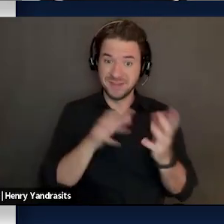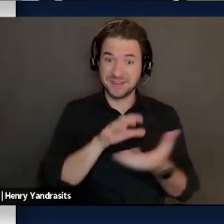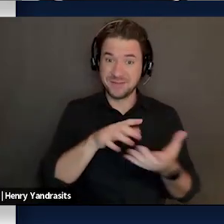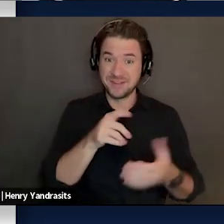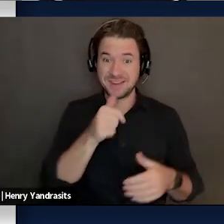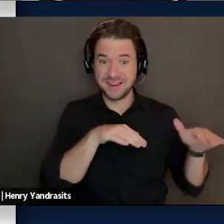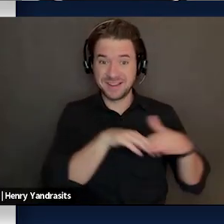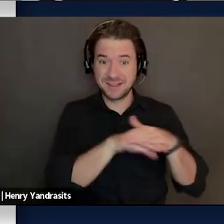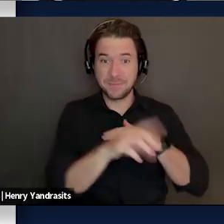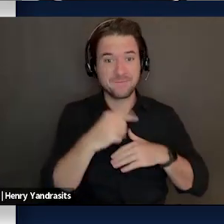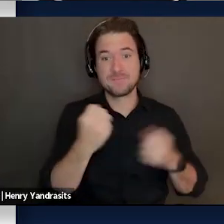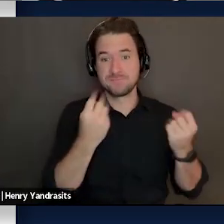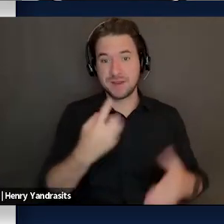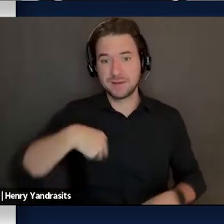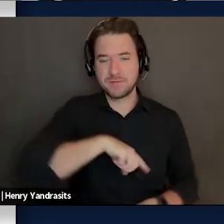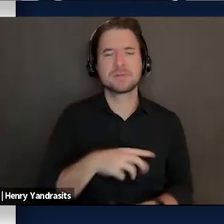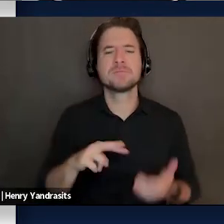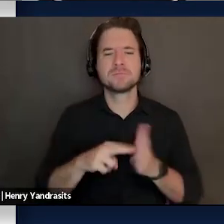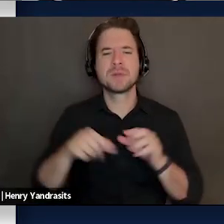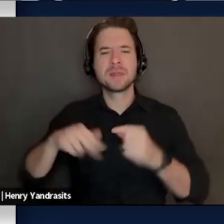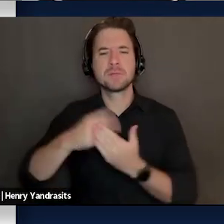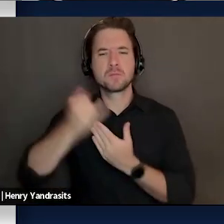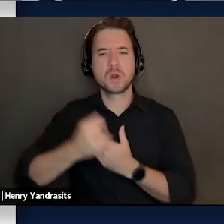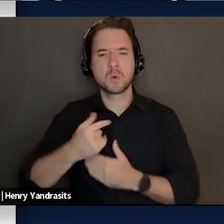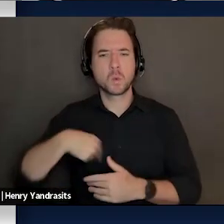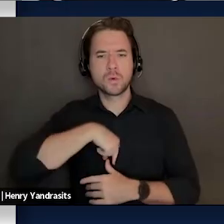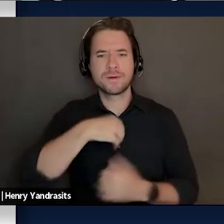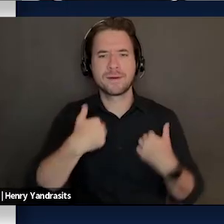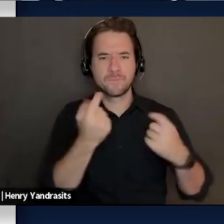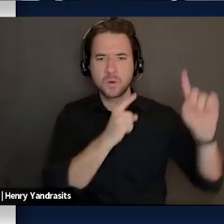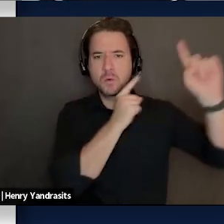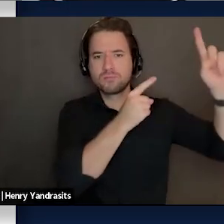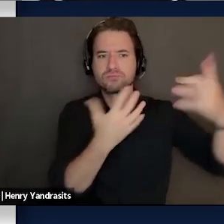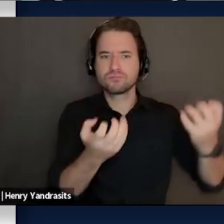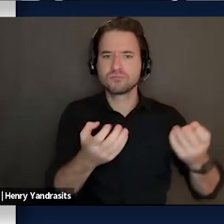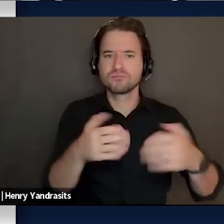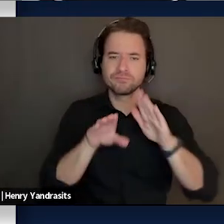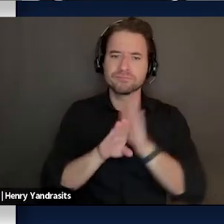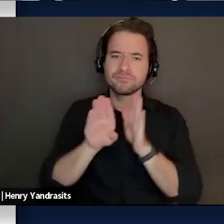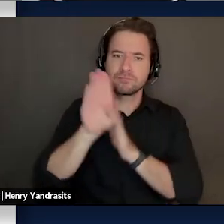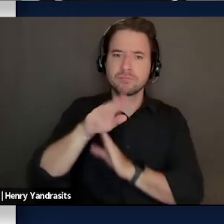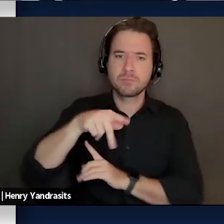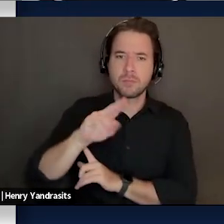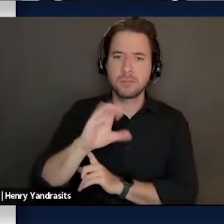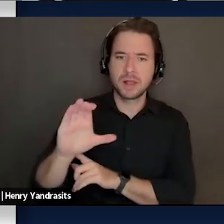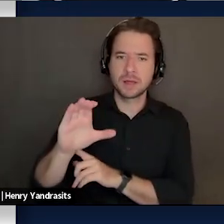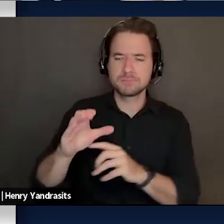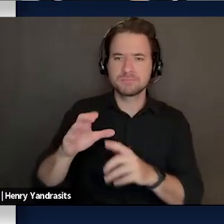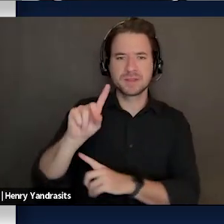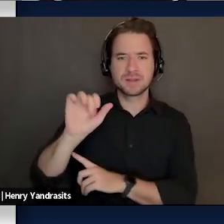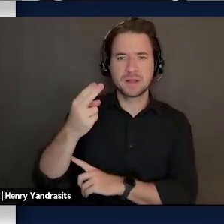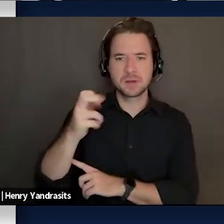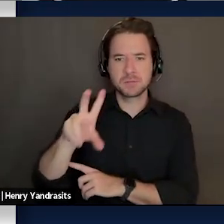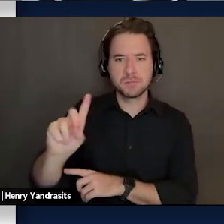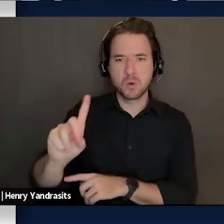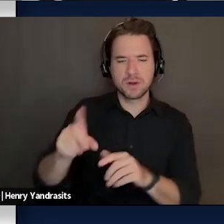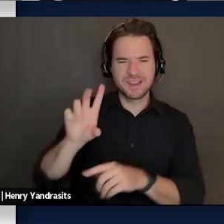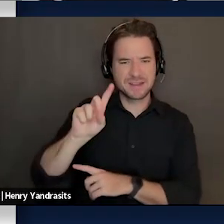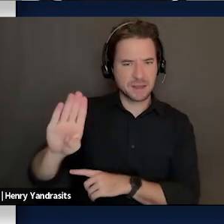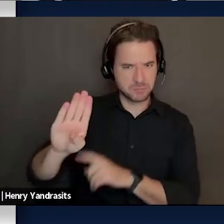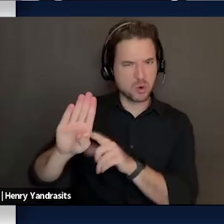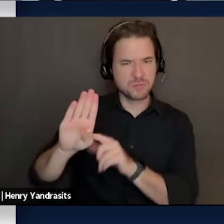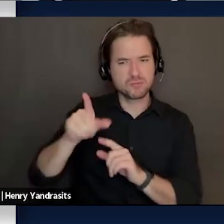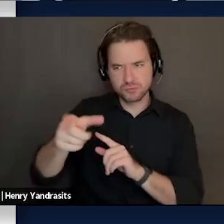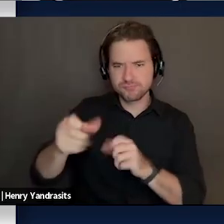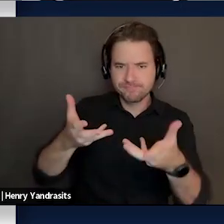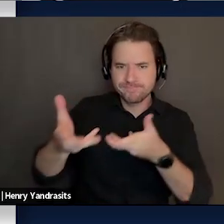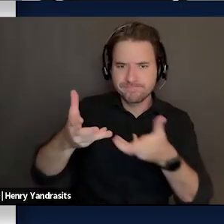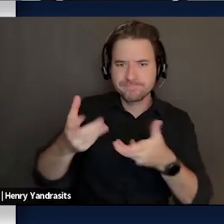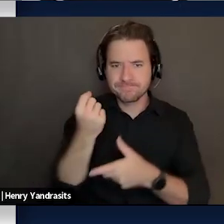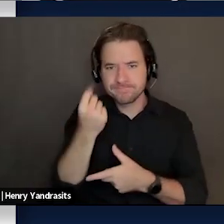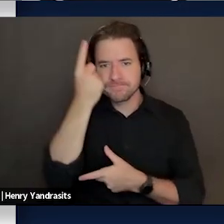And so our goal with this project was to develop a public interactive dashboard that makes disability data a little bit clearer, more interactive, and more inclusive.